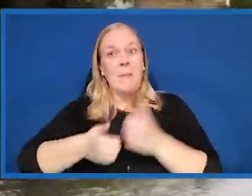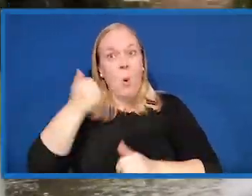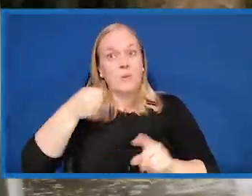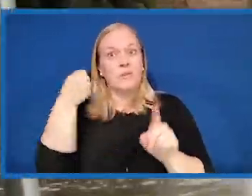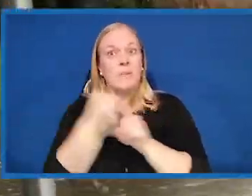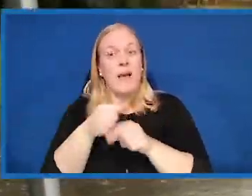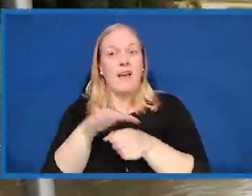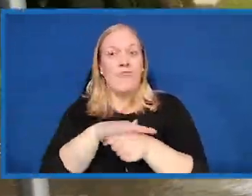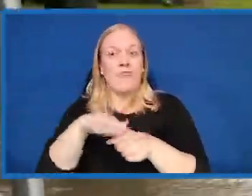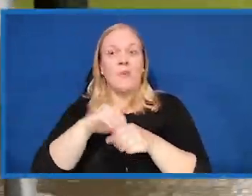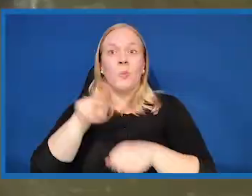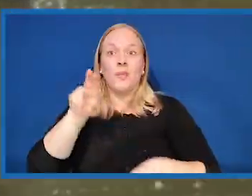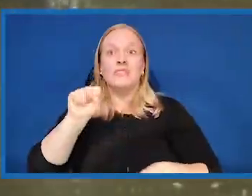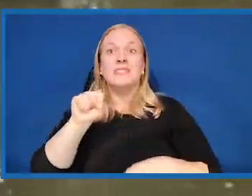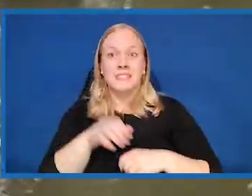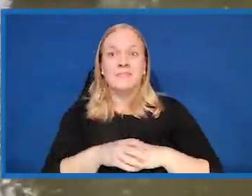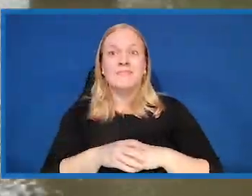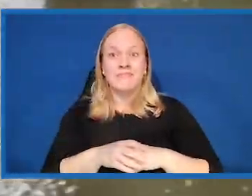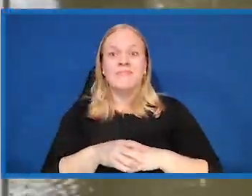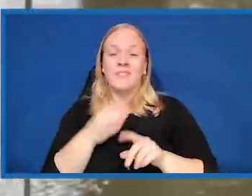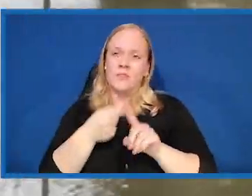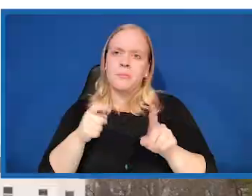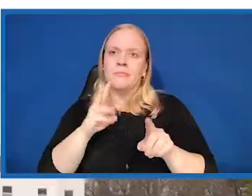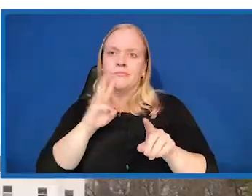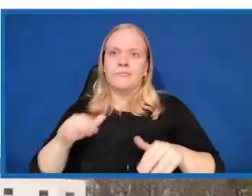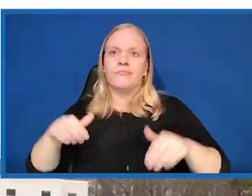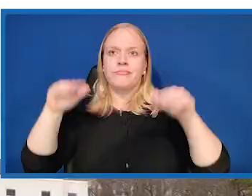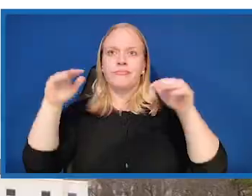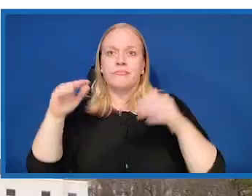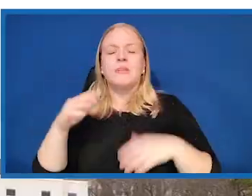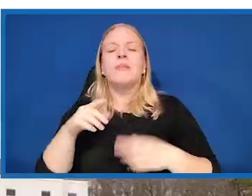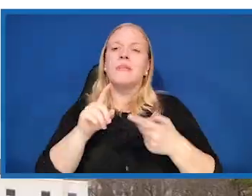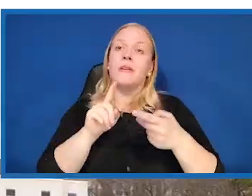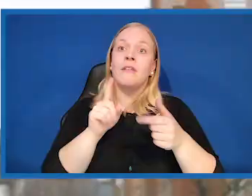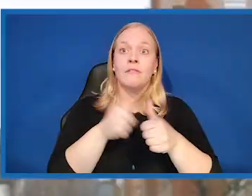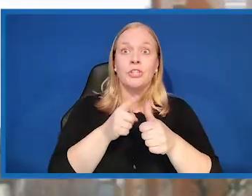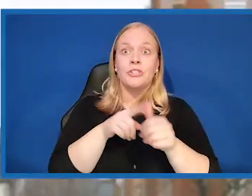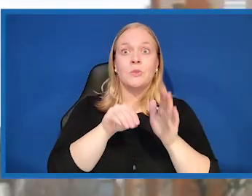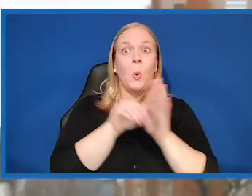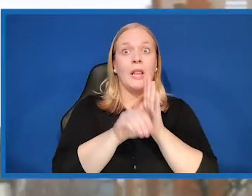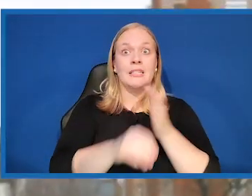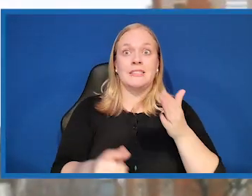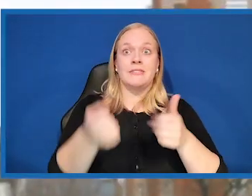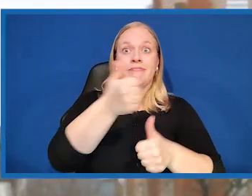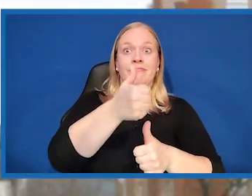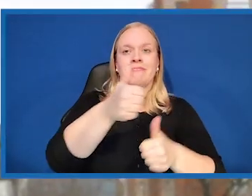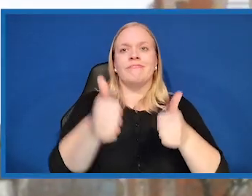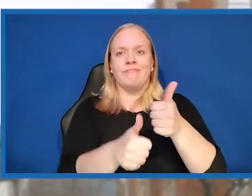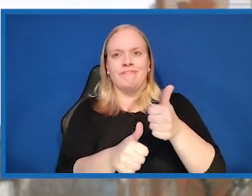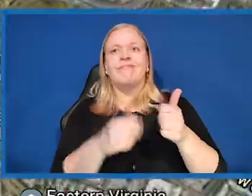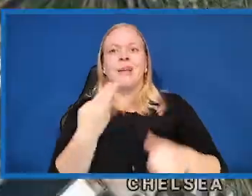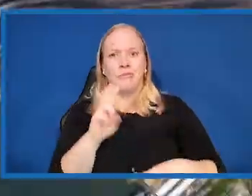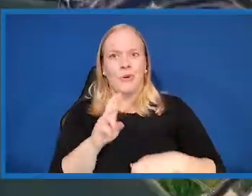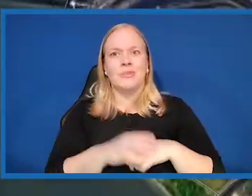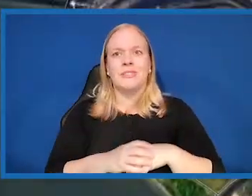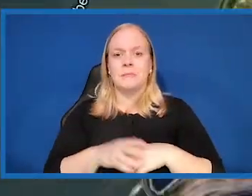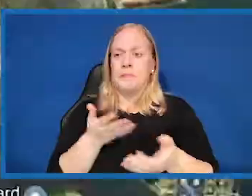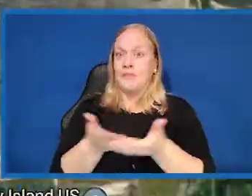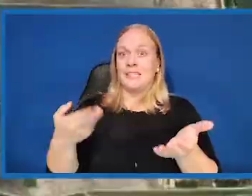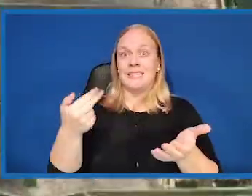WHEN WE TALK ABOUT SEA LEVEL RISE, AFTER OF COURSE, NEW ORLEANS. WE'RE STANDING HERE AT THE HAGUE PART OF NORFOLK, VIRGINIA, WHICH IS IN THE MOUTH OF THE CHESAPEAKE BAY